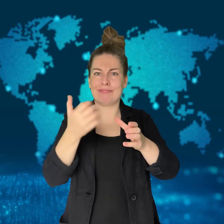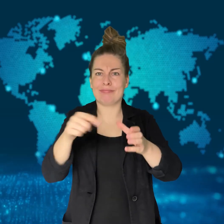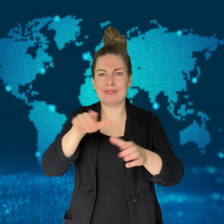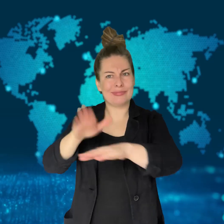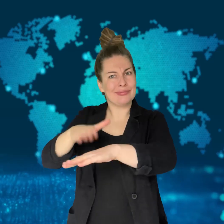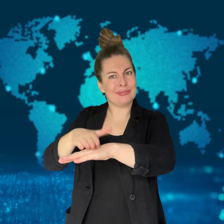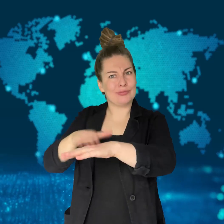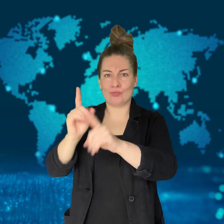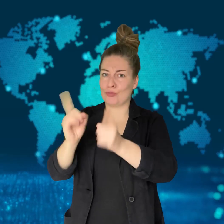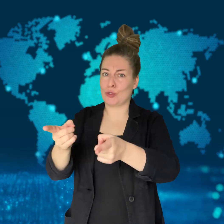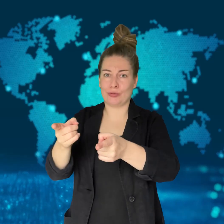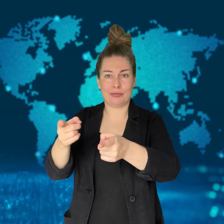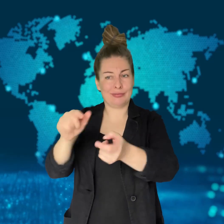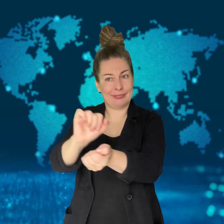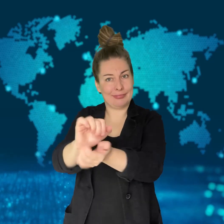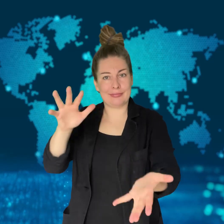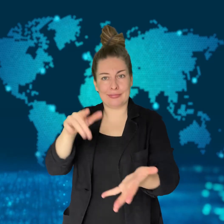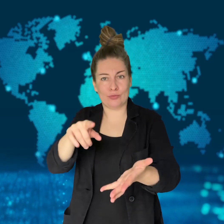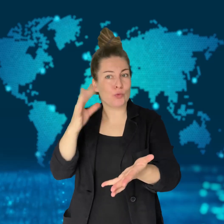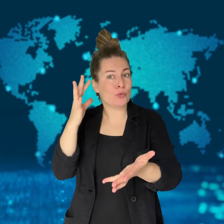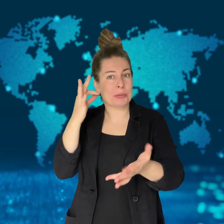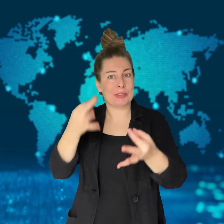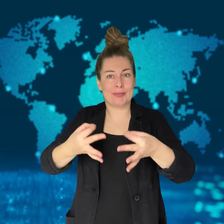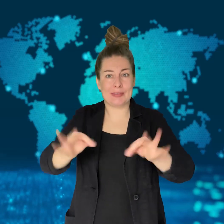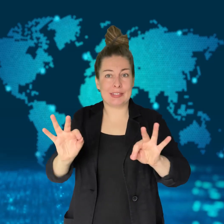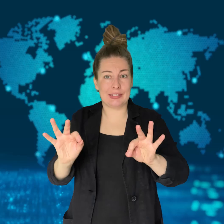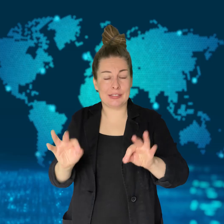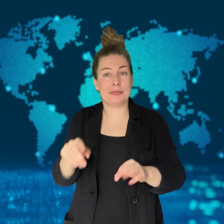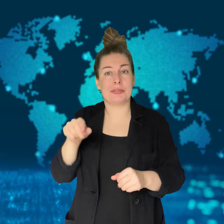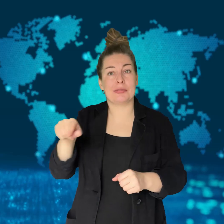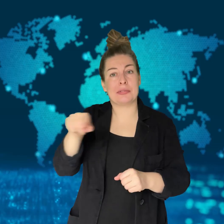This has happened amid allegations of